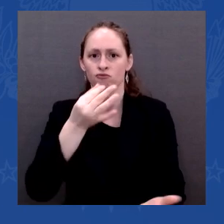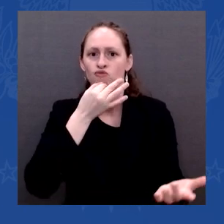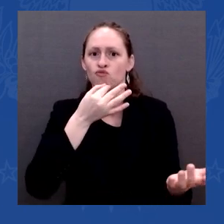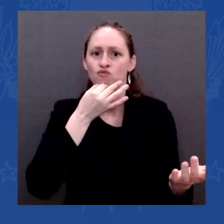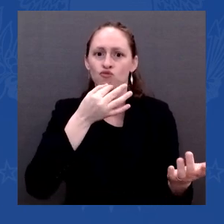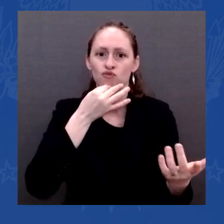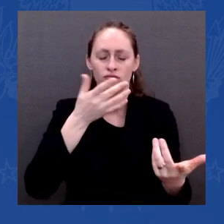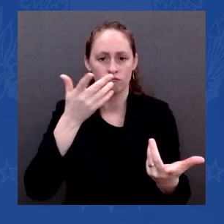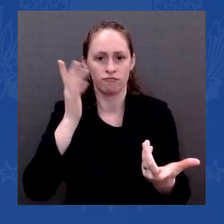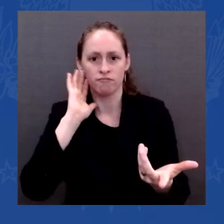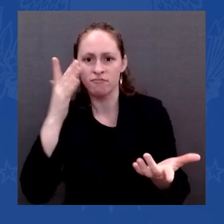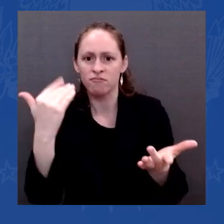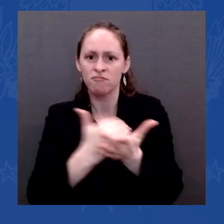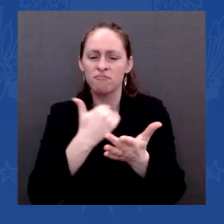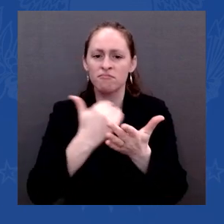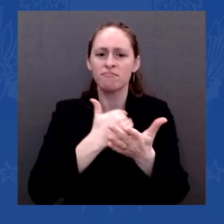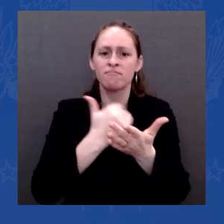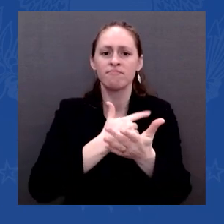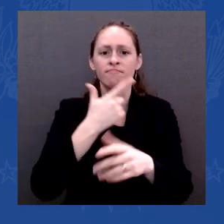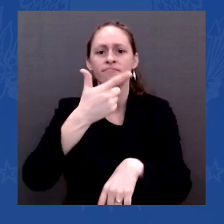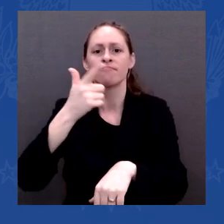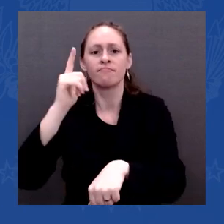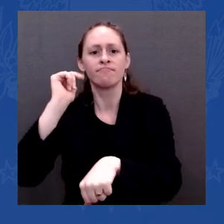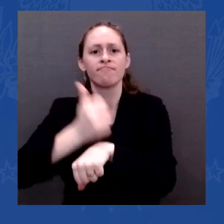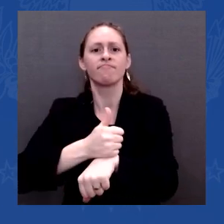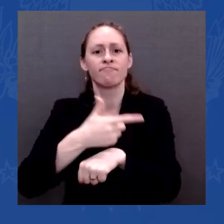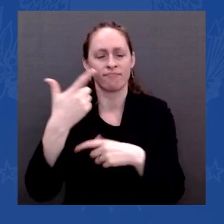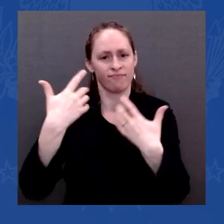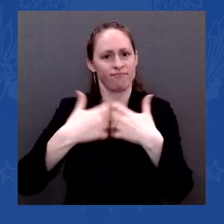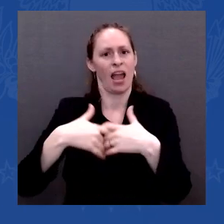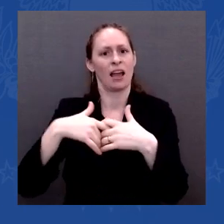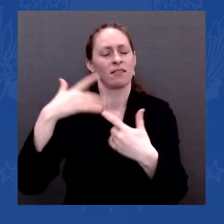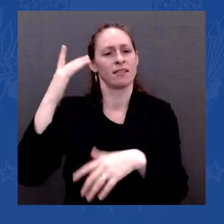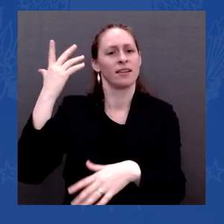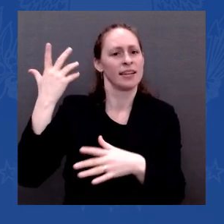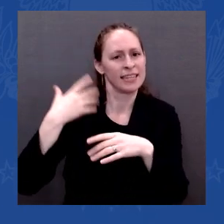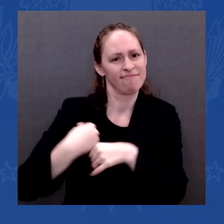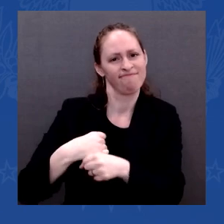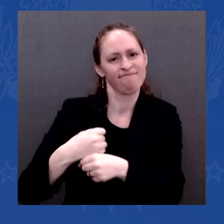to get rid of lead pipelines. You have 450,000 school --